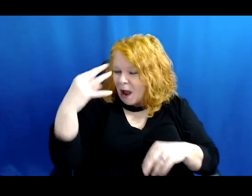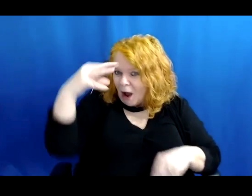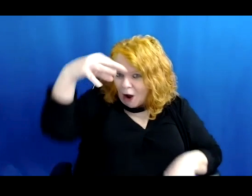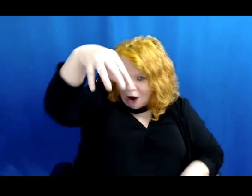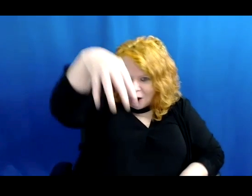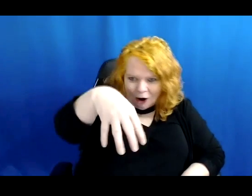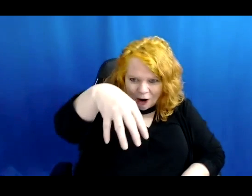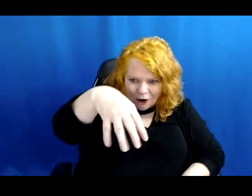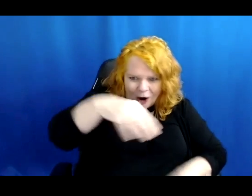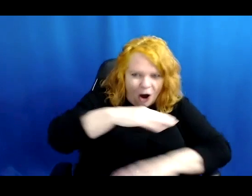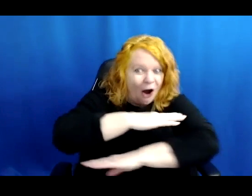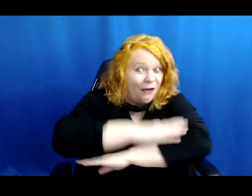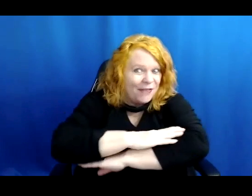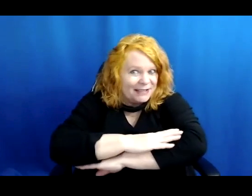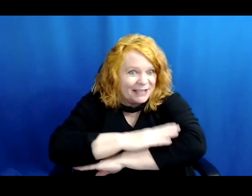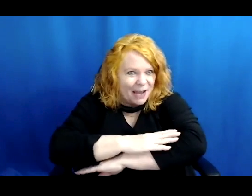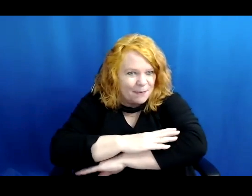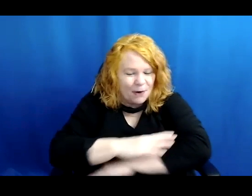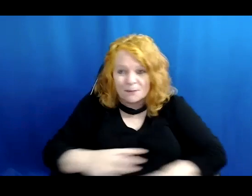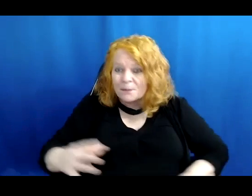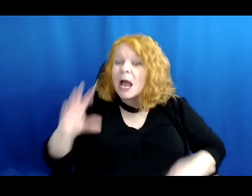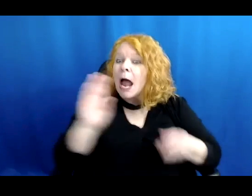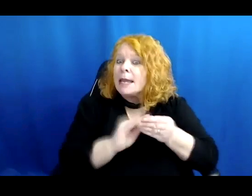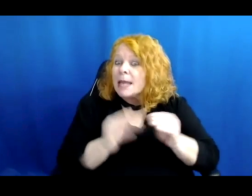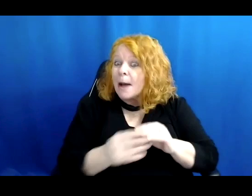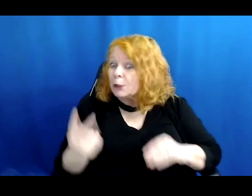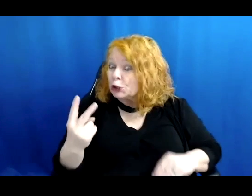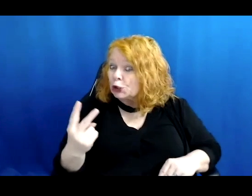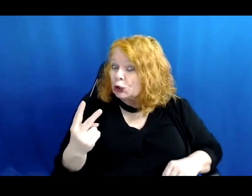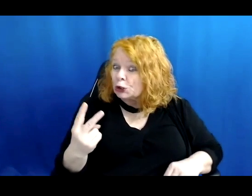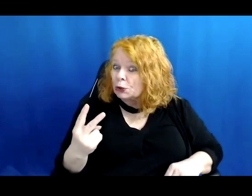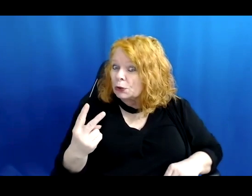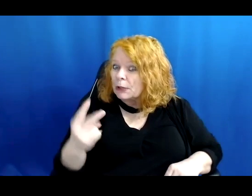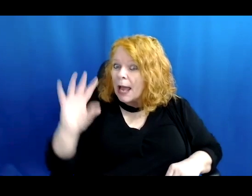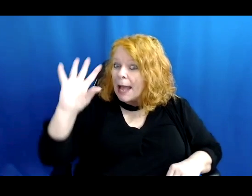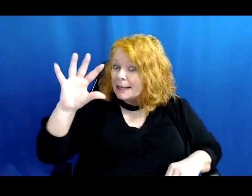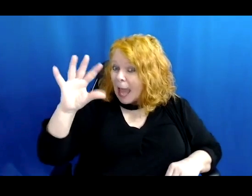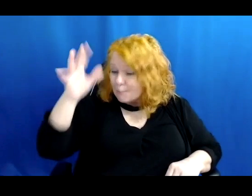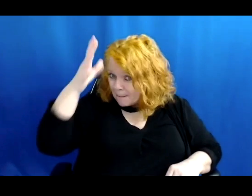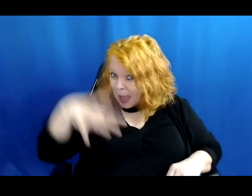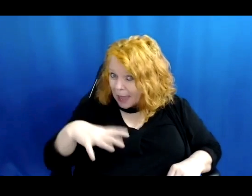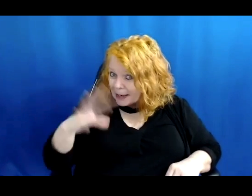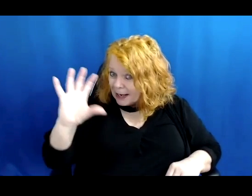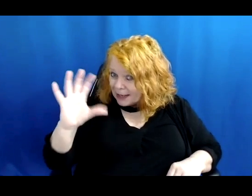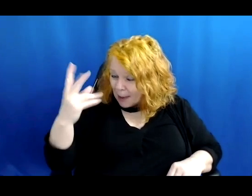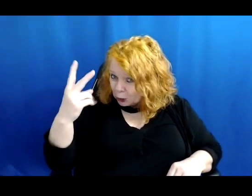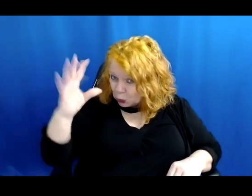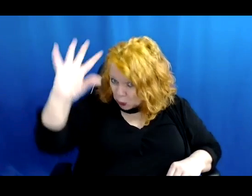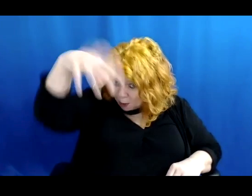Camera man number two, can you come in? Come in! Come in! Come in camera two? On camera two.